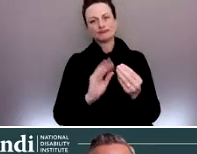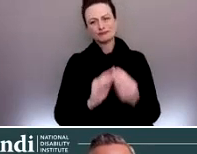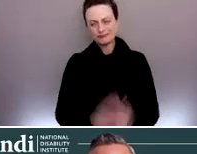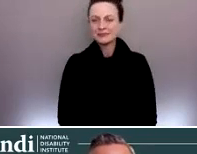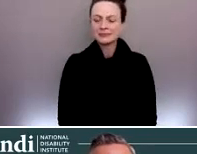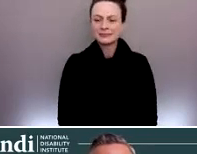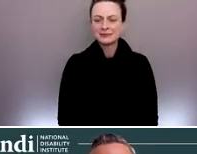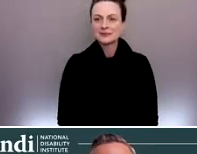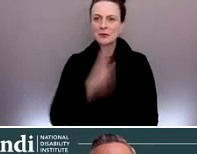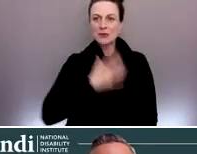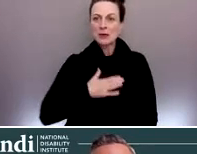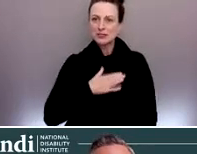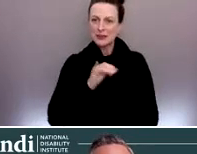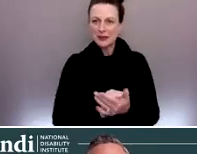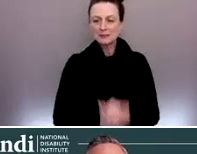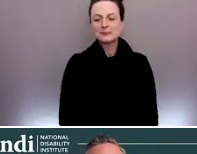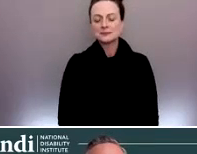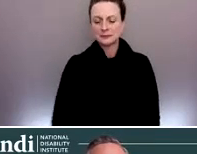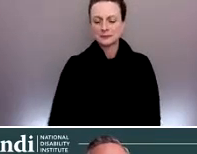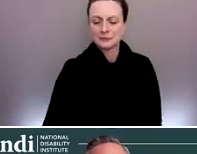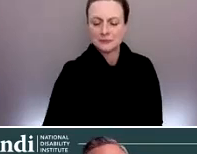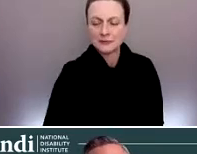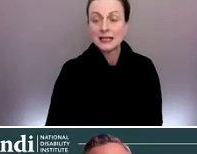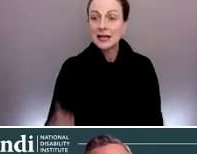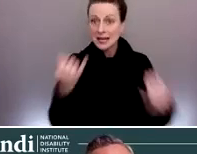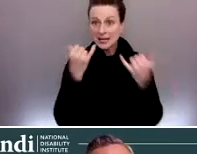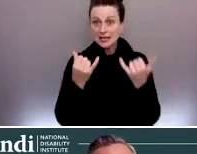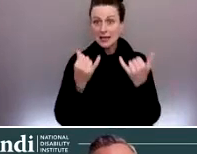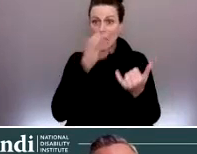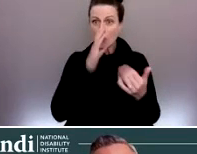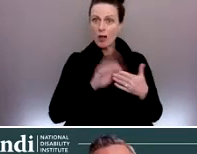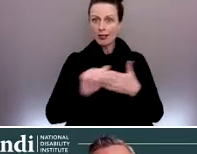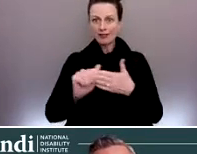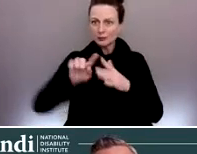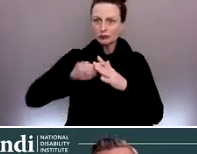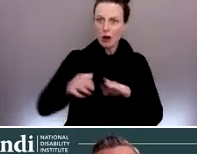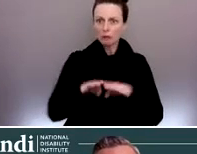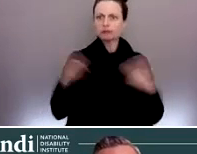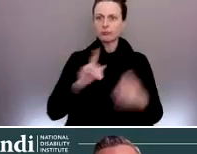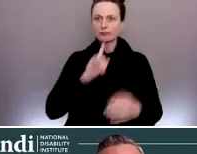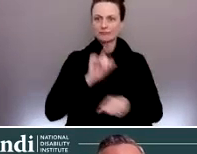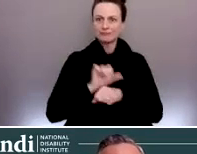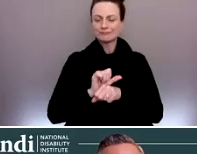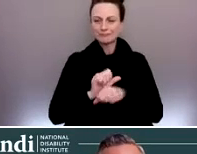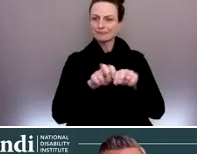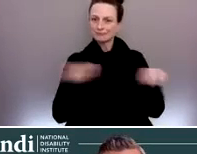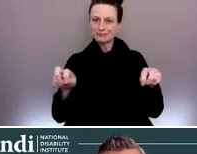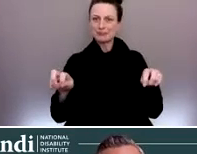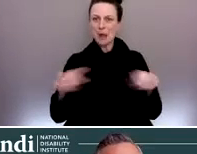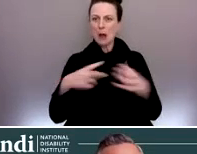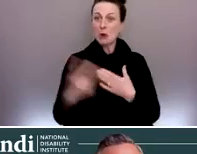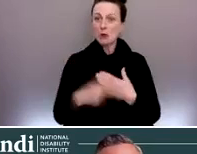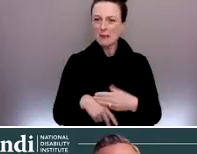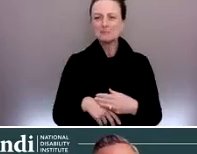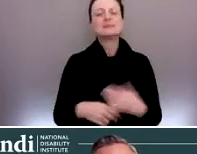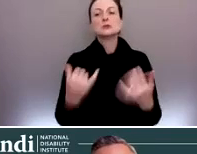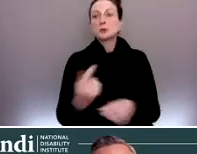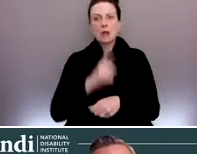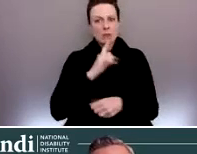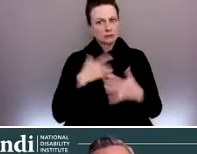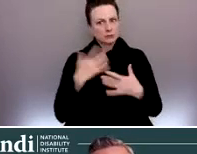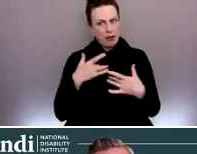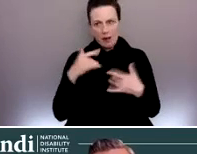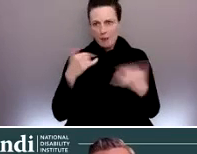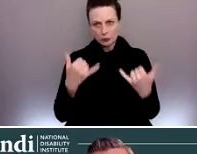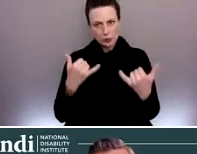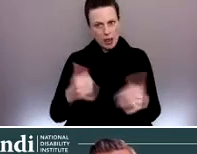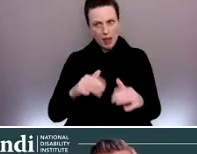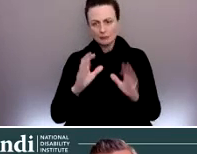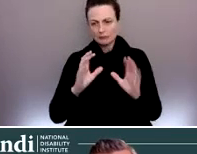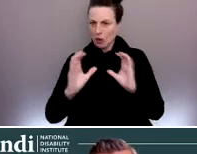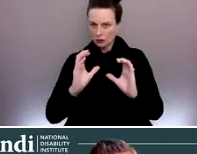We really appreciate it. I want to share the objectives with you,